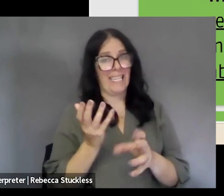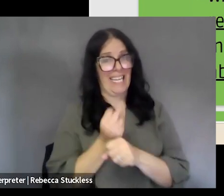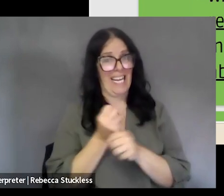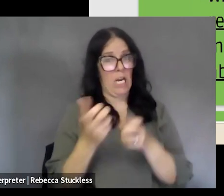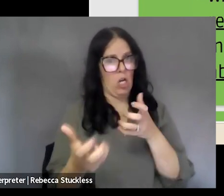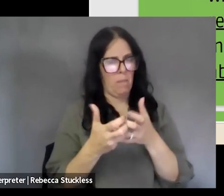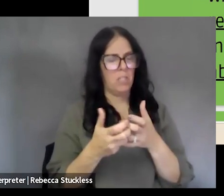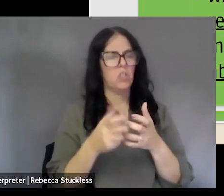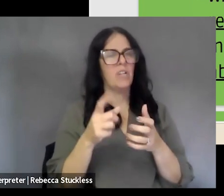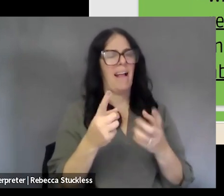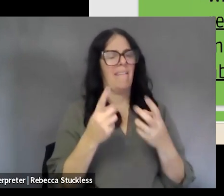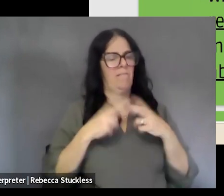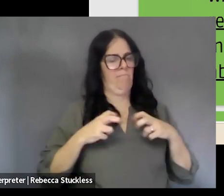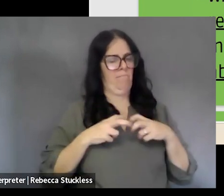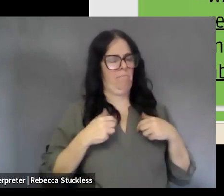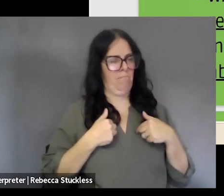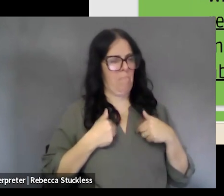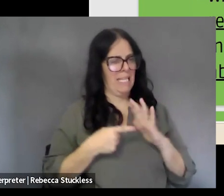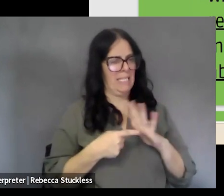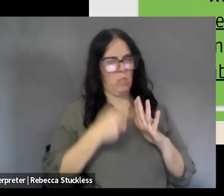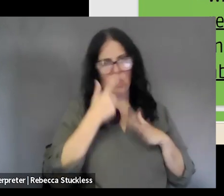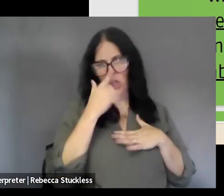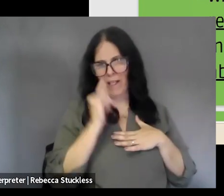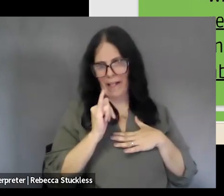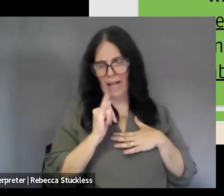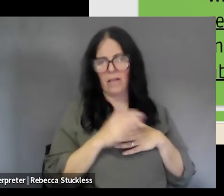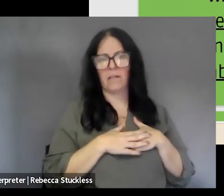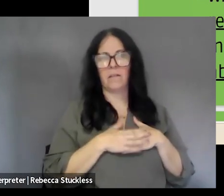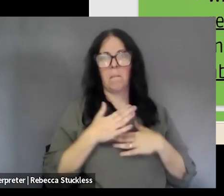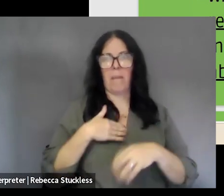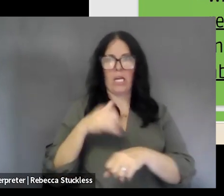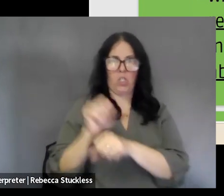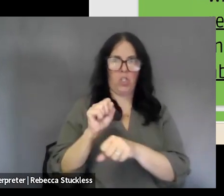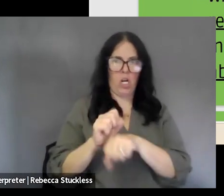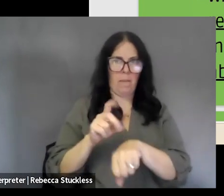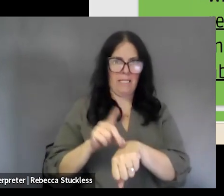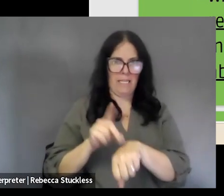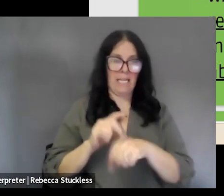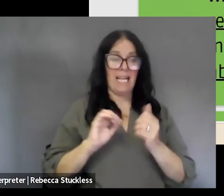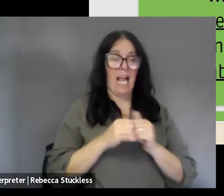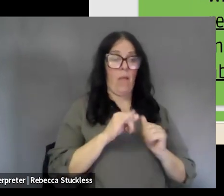symptoms, what are your specific job tasks and responsibilities, and how do the symptoms that